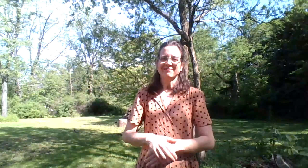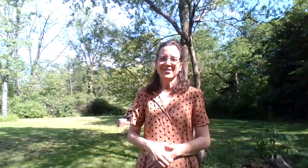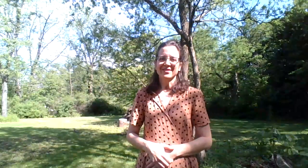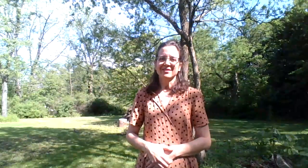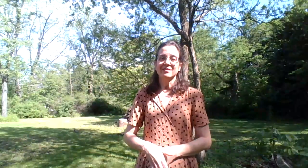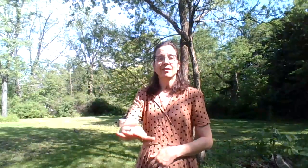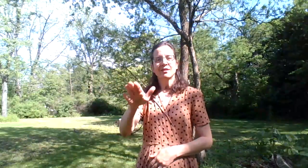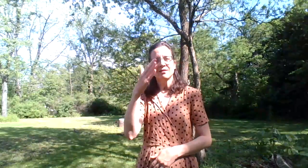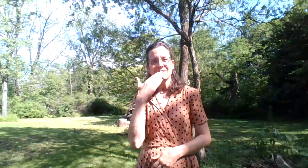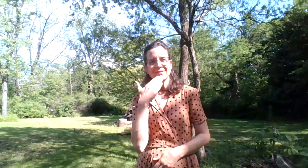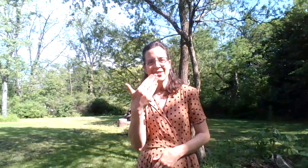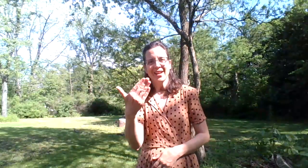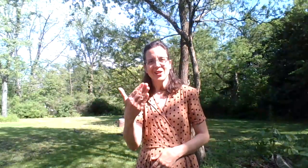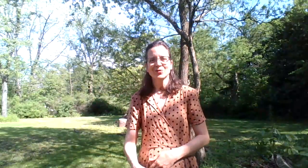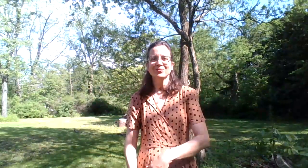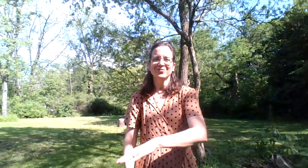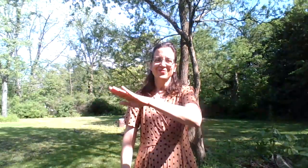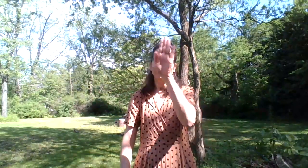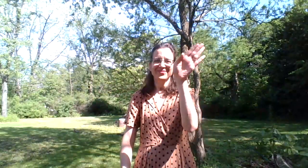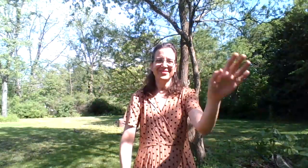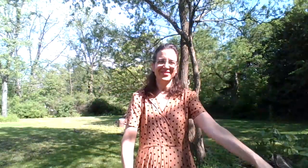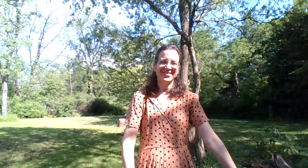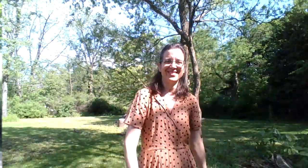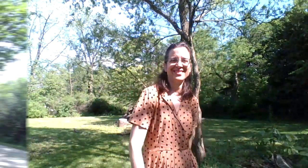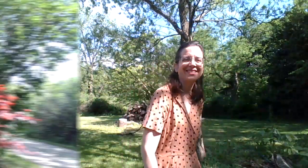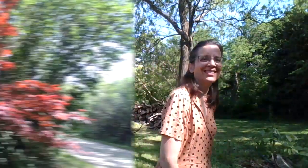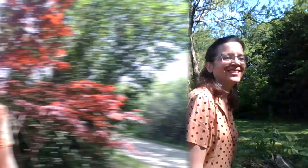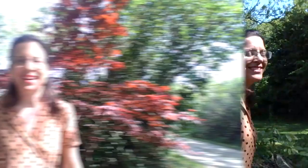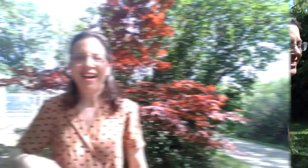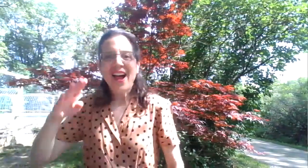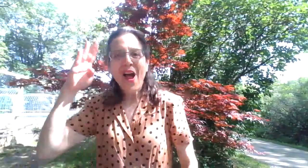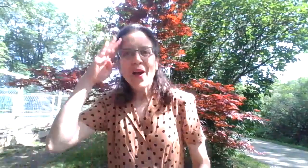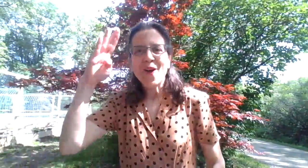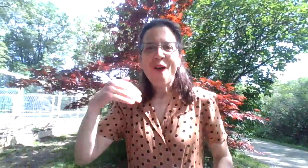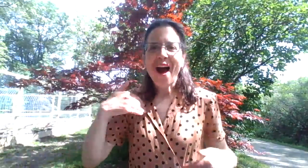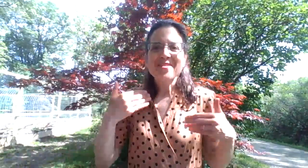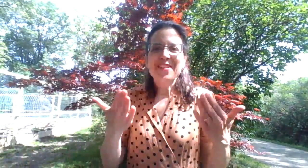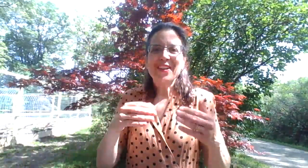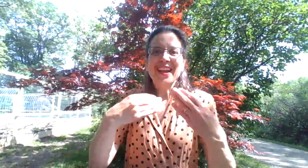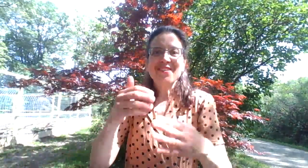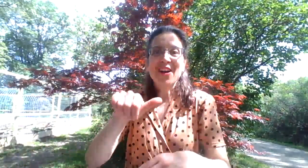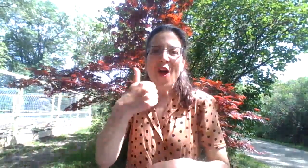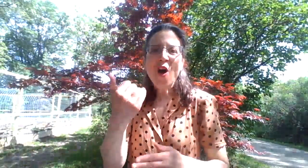Thank you. Bye. Hi there!